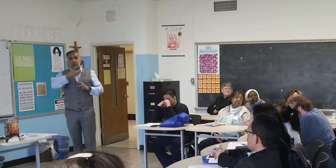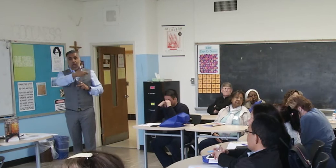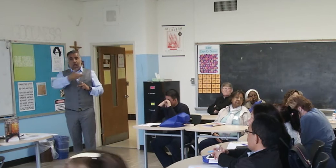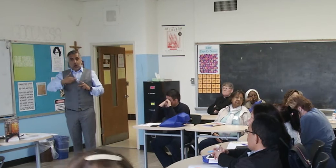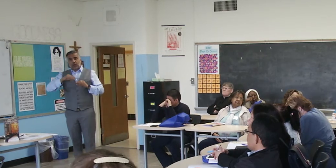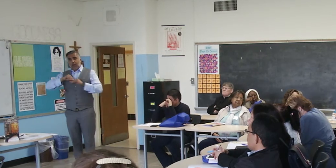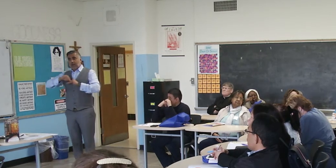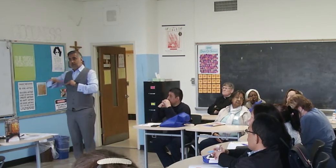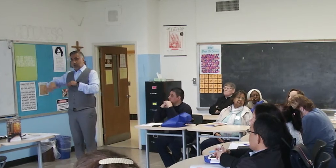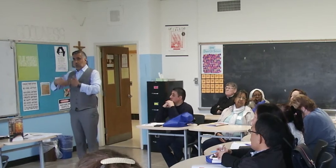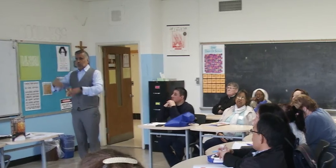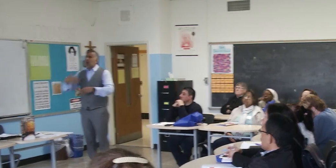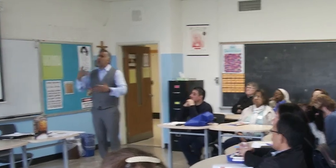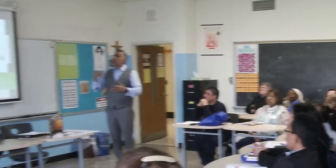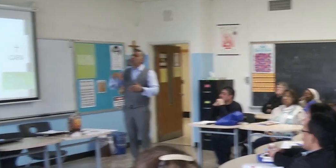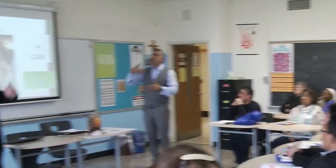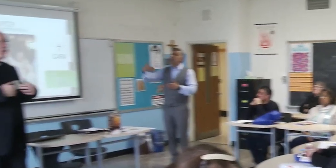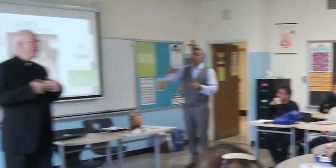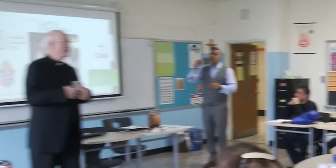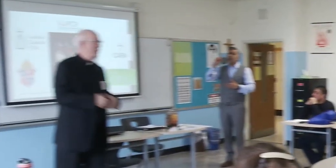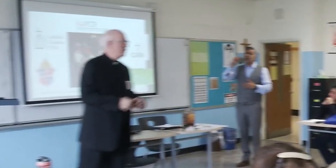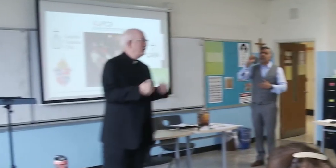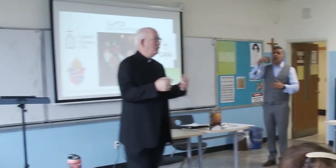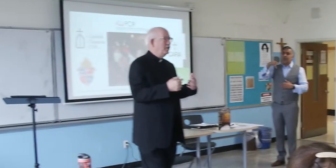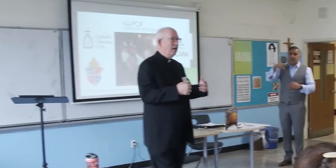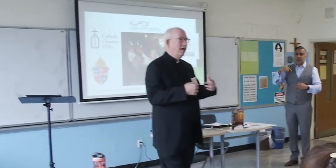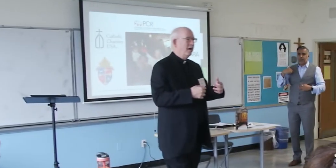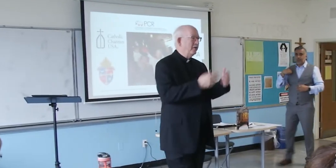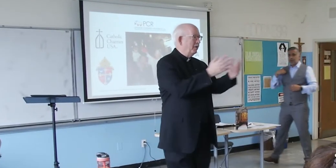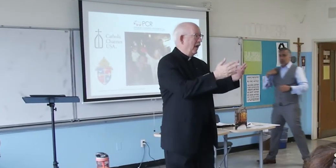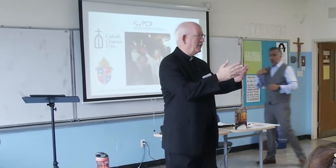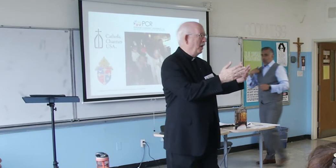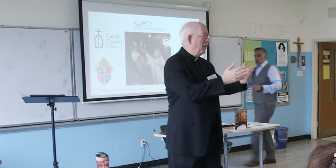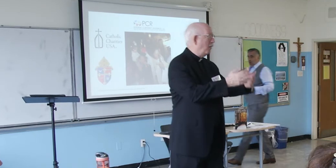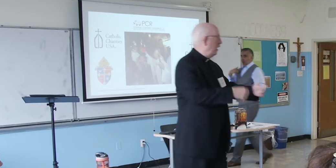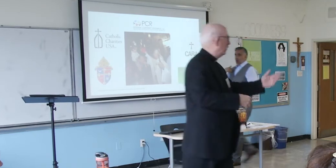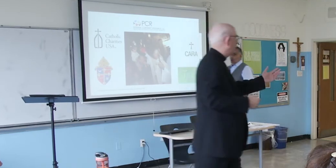What are our next steps? Our next steps is to asking Mary and Monsignor